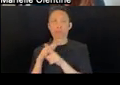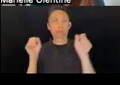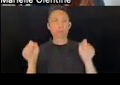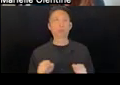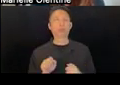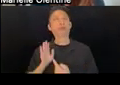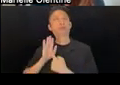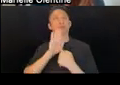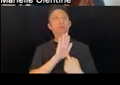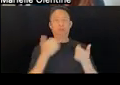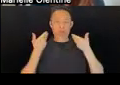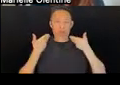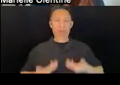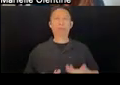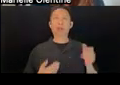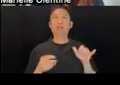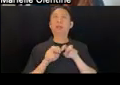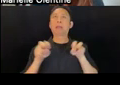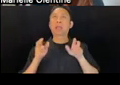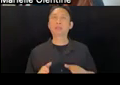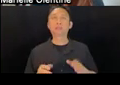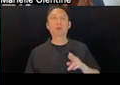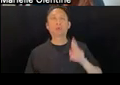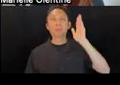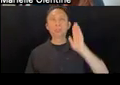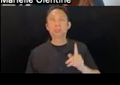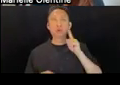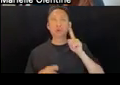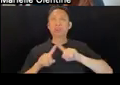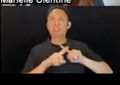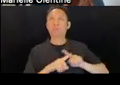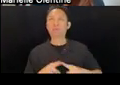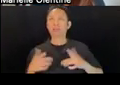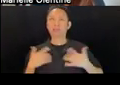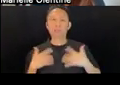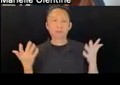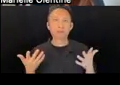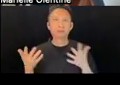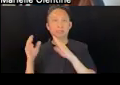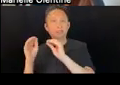priorities for your film, and you're starting to send it to film festival and you're getting some success